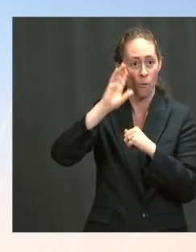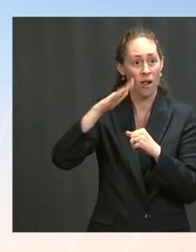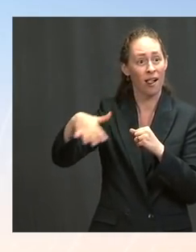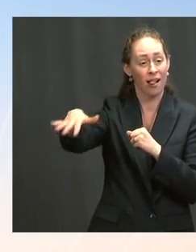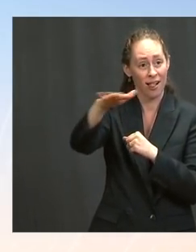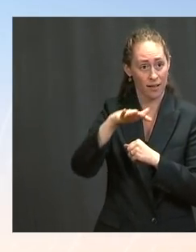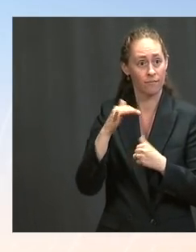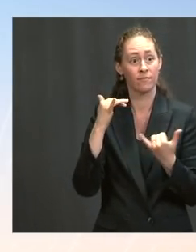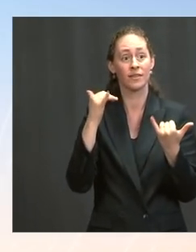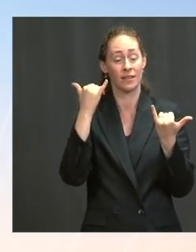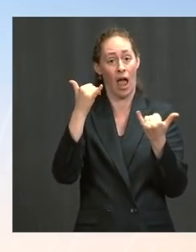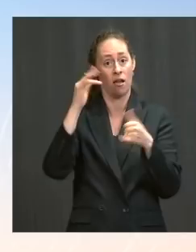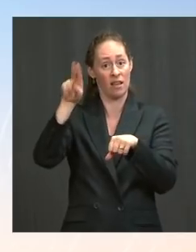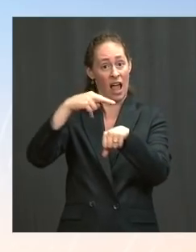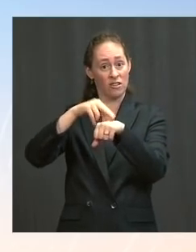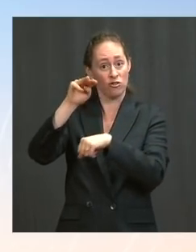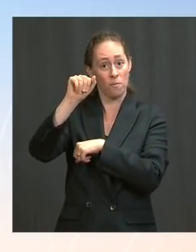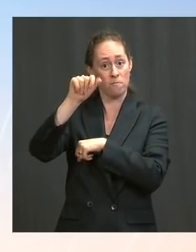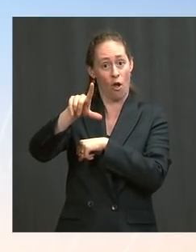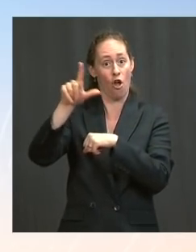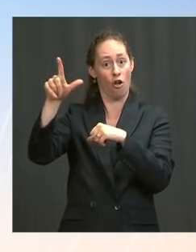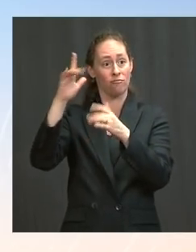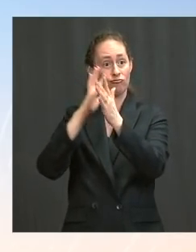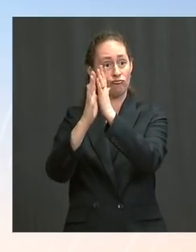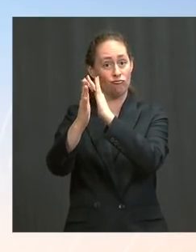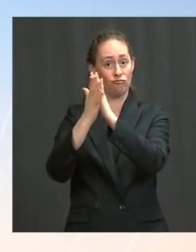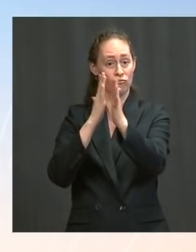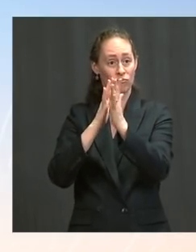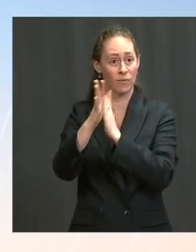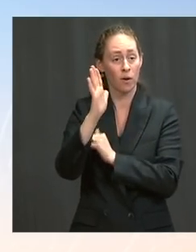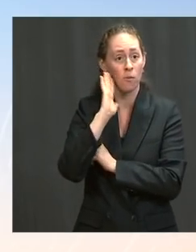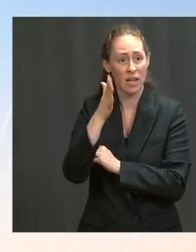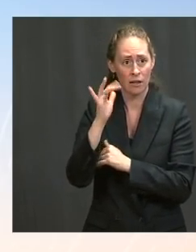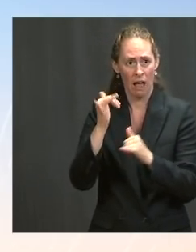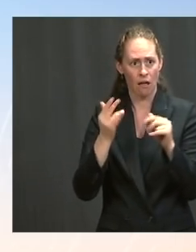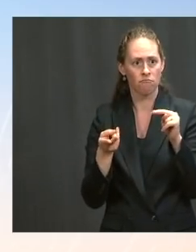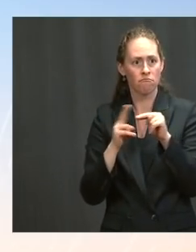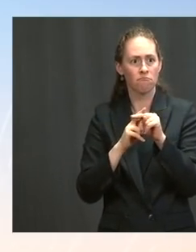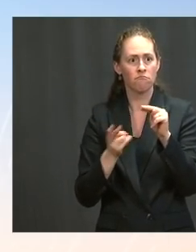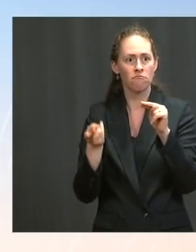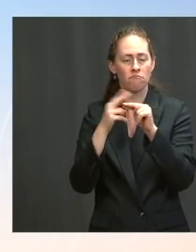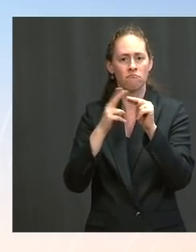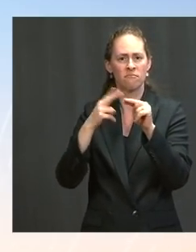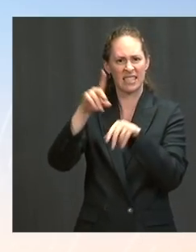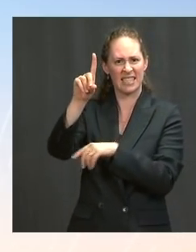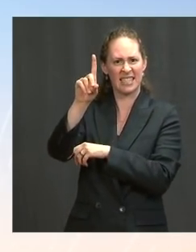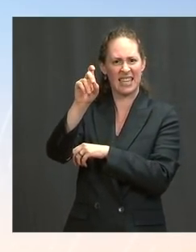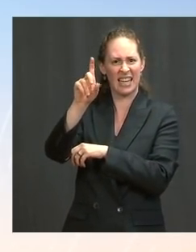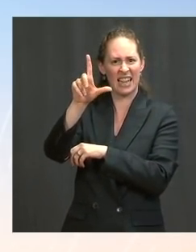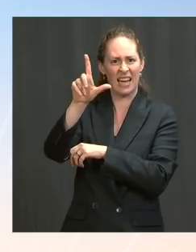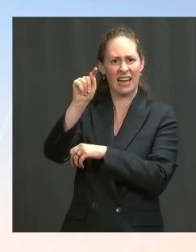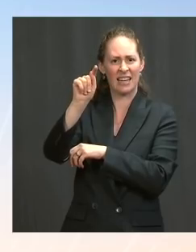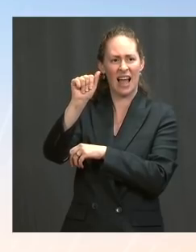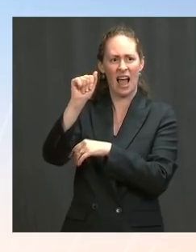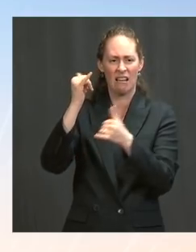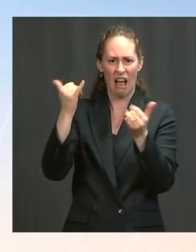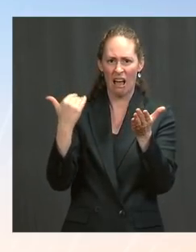But we are getting reports now of increasing cases of Delta -- the Delta variant. Experts are now warning